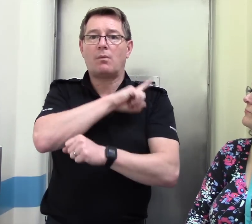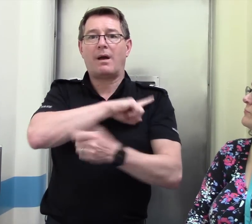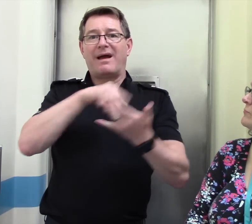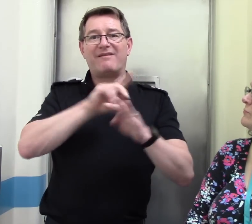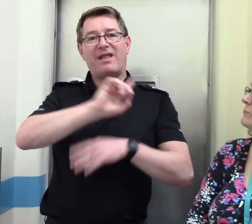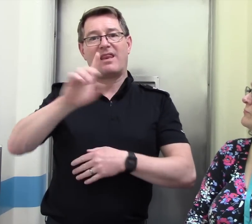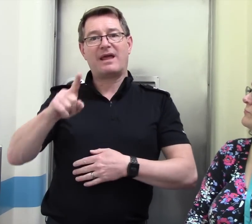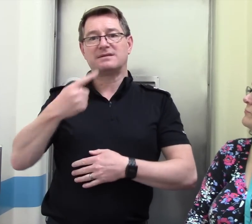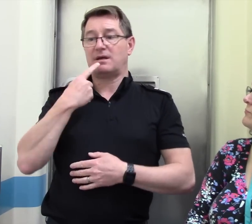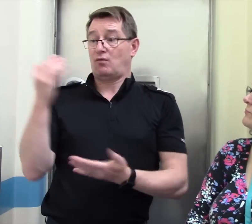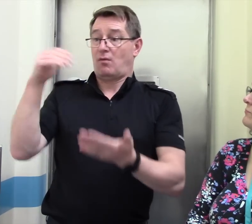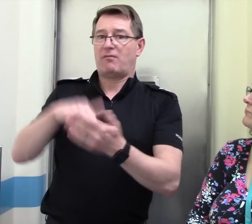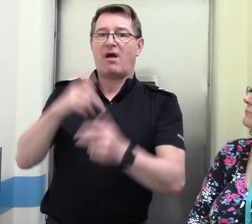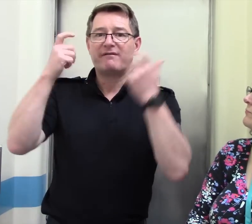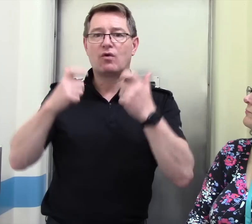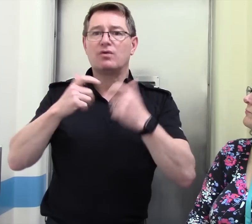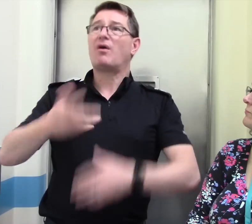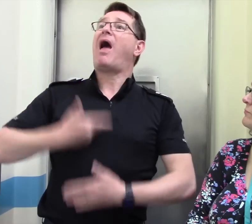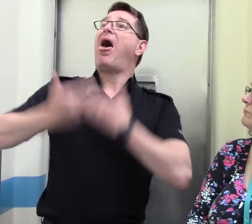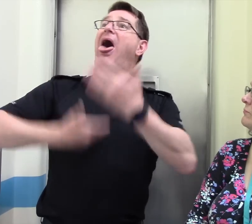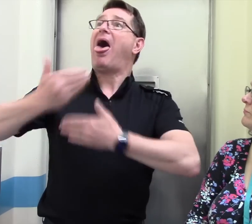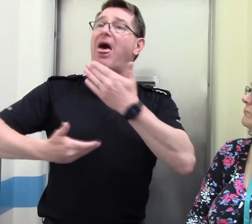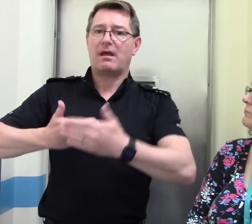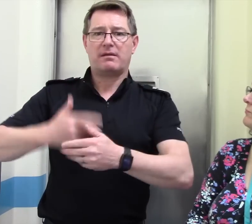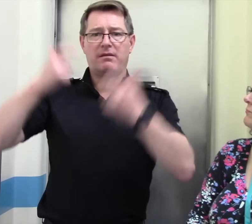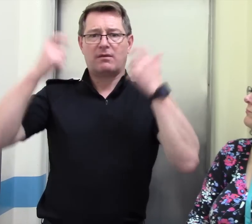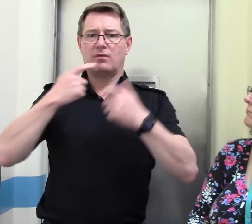but if you later get to Court and tell them everything